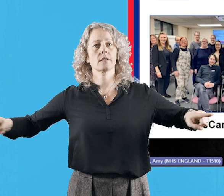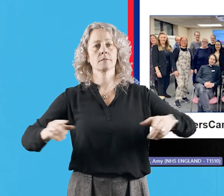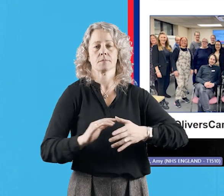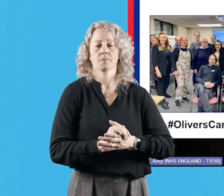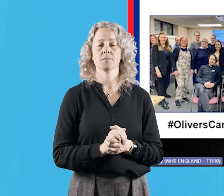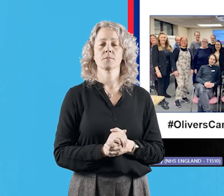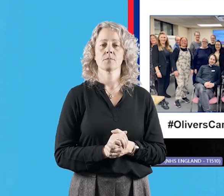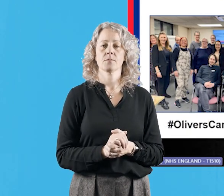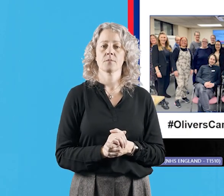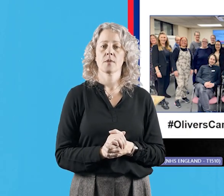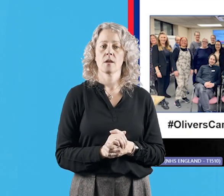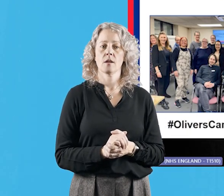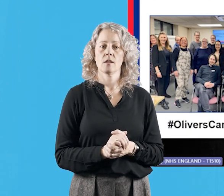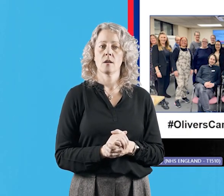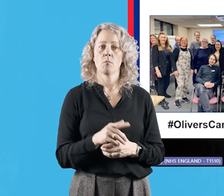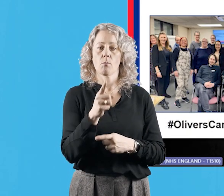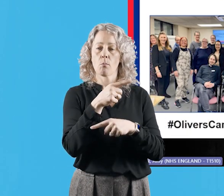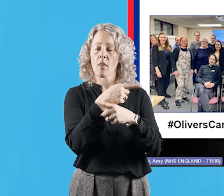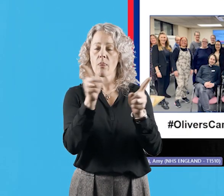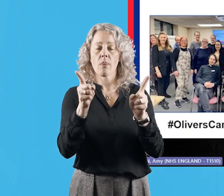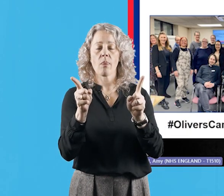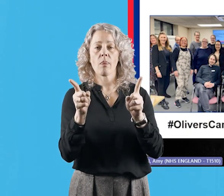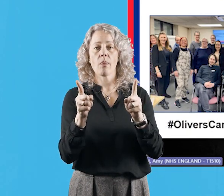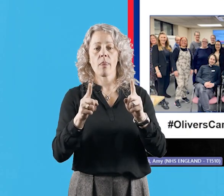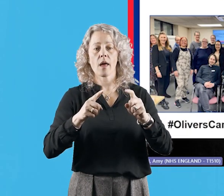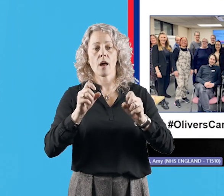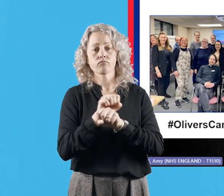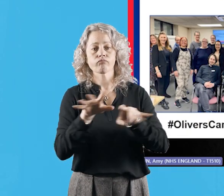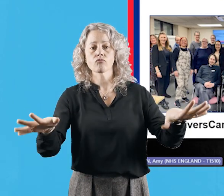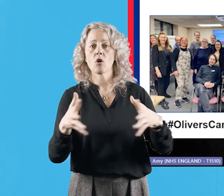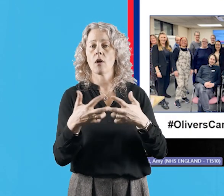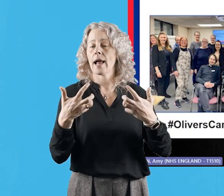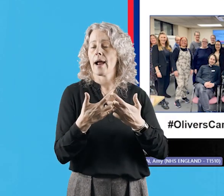actually how they are rolling this out is different and it